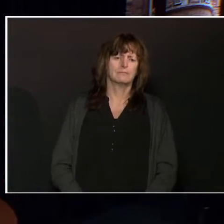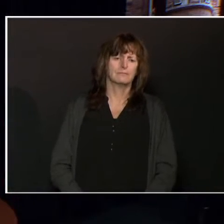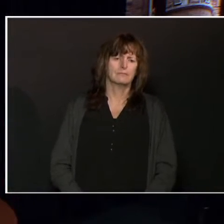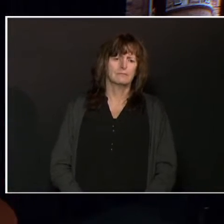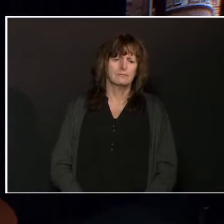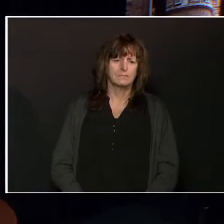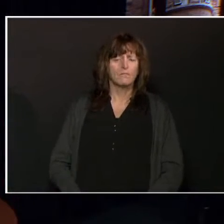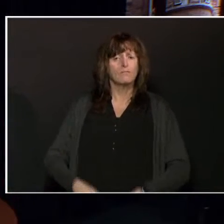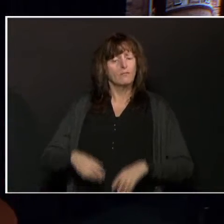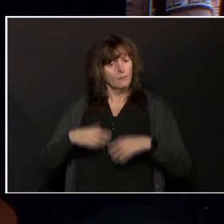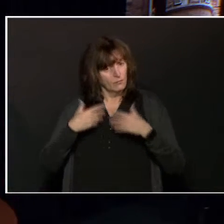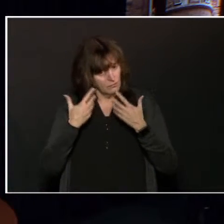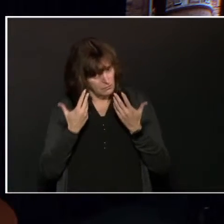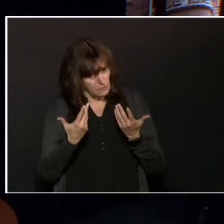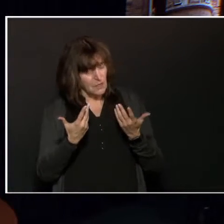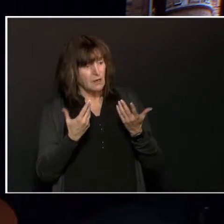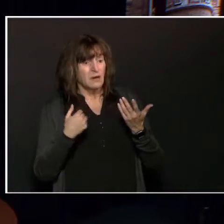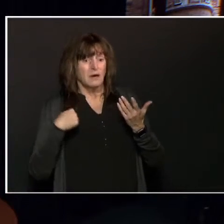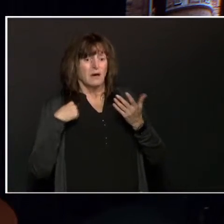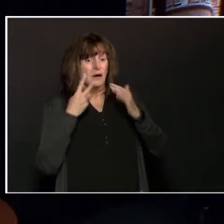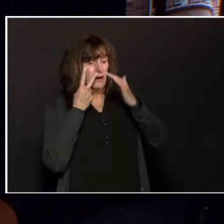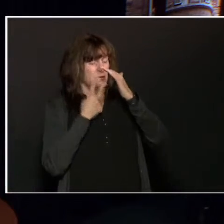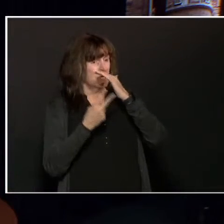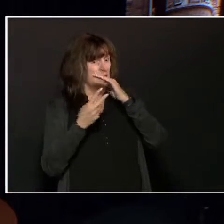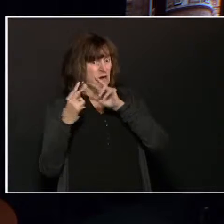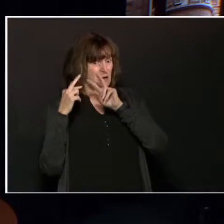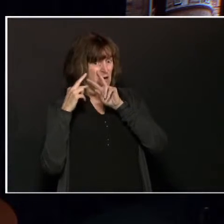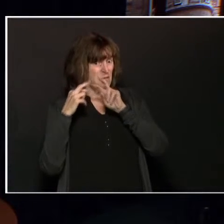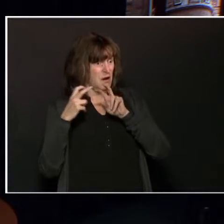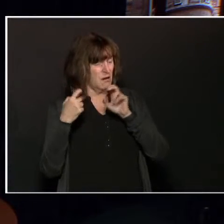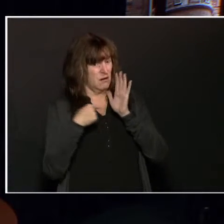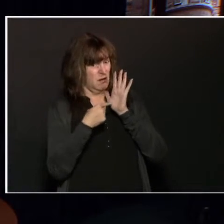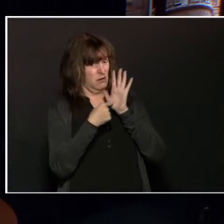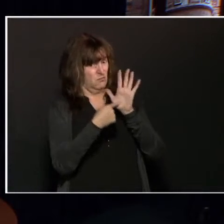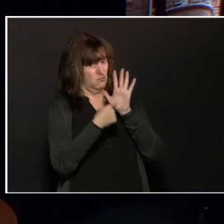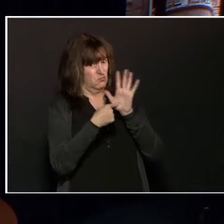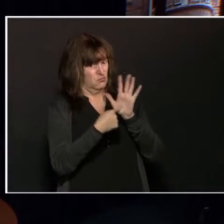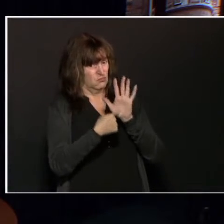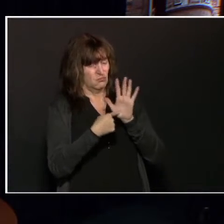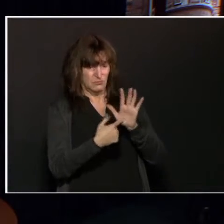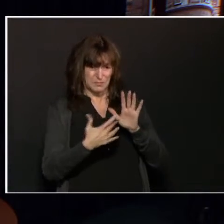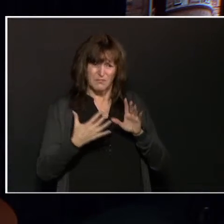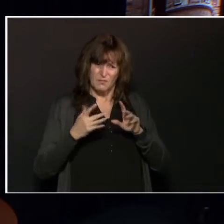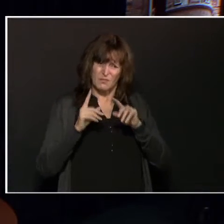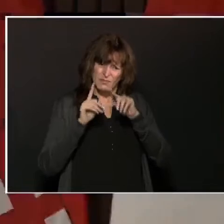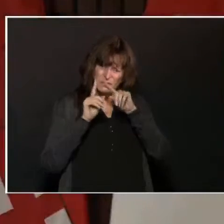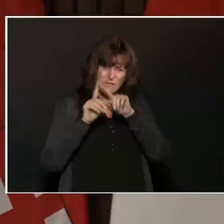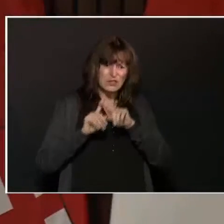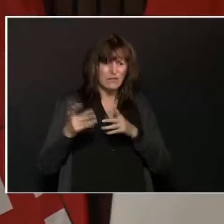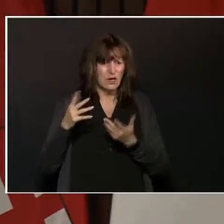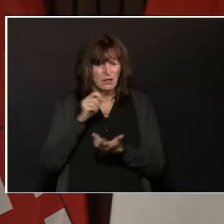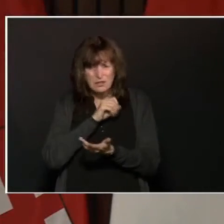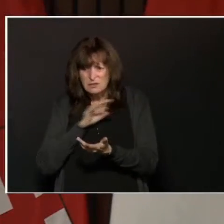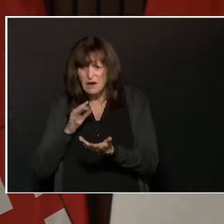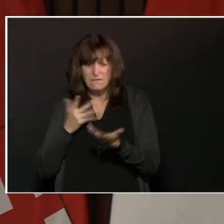SIGNIFICANT IMPACT IN TERMS OF FOR THE CASES FOR THE CASES HOSPITALIZATIONS AND FOR THE CASES HOSPITALIZATIONS AND DES FOR THE CASES HOSPITALIZATIONS AND AND DEATHS ARE FROM WHERE PEOPLE WHO